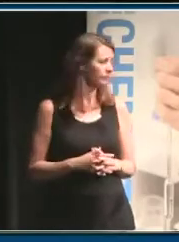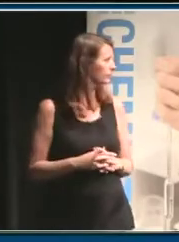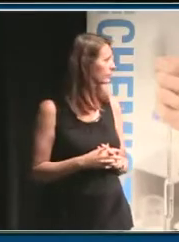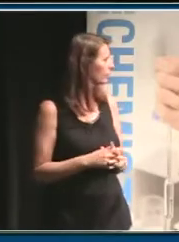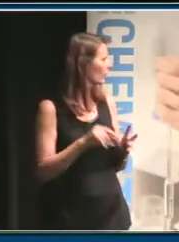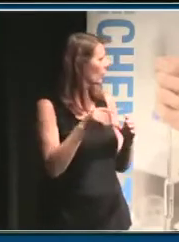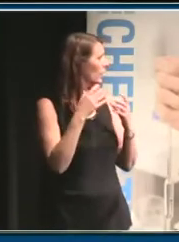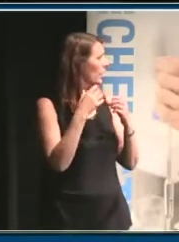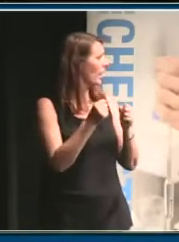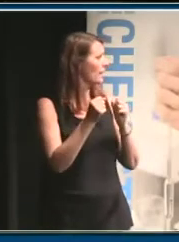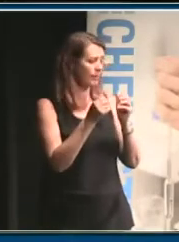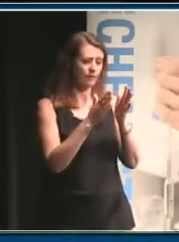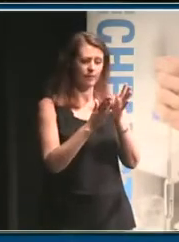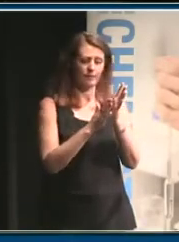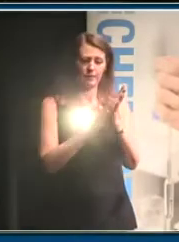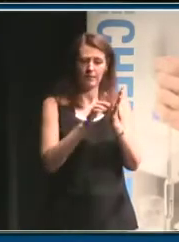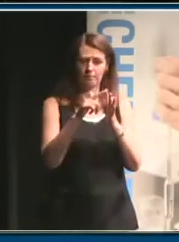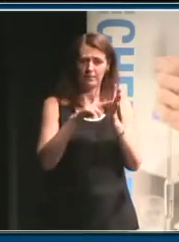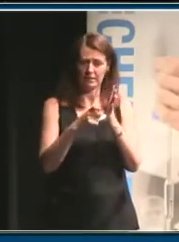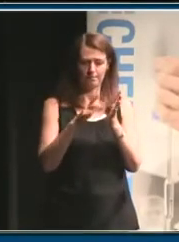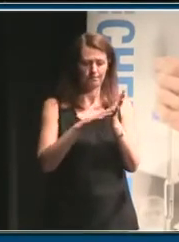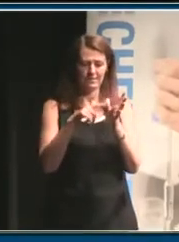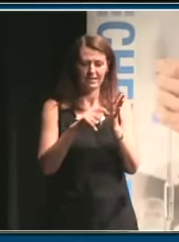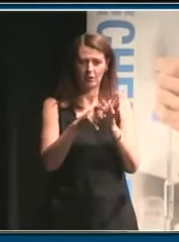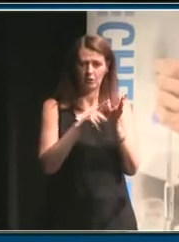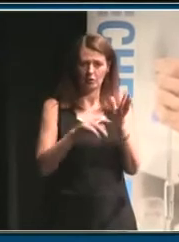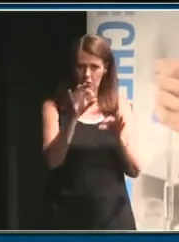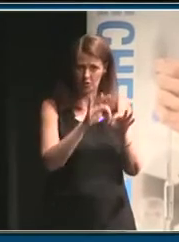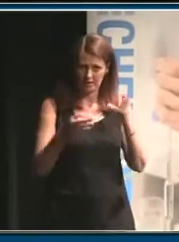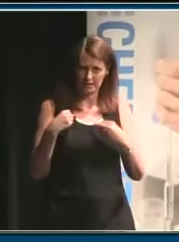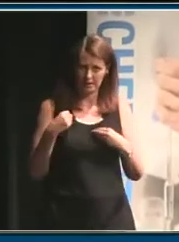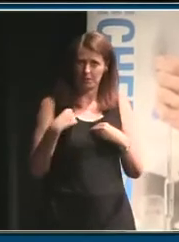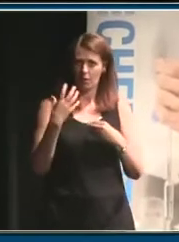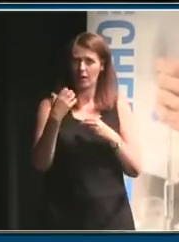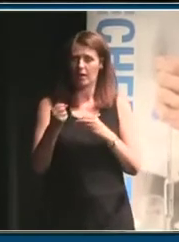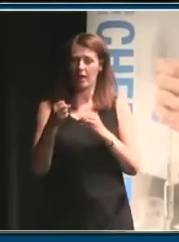science company that has spun out and within that, we have a wood composite technology and an